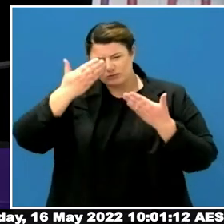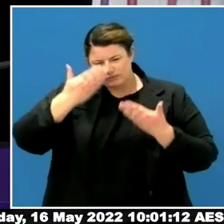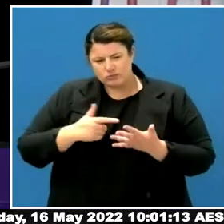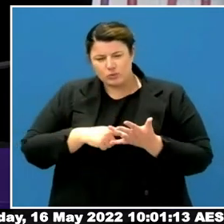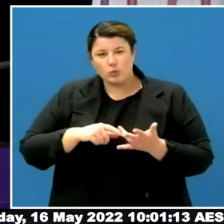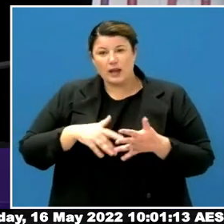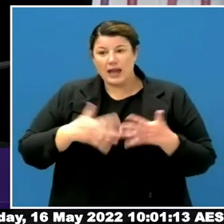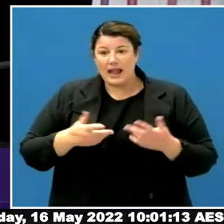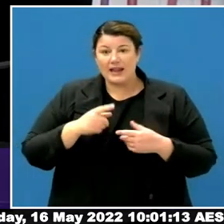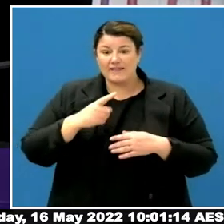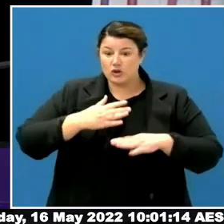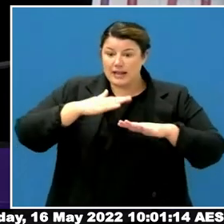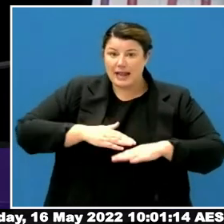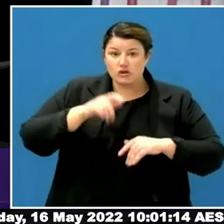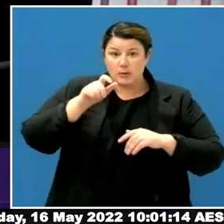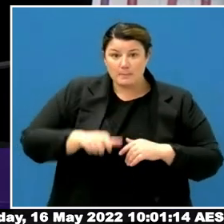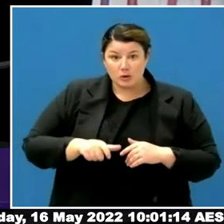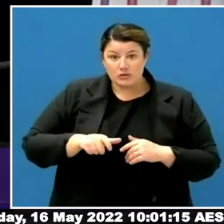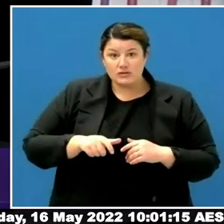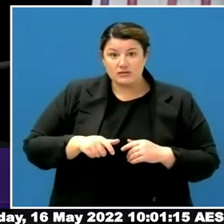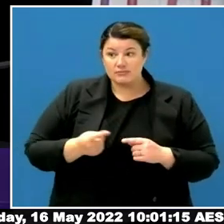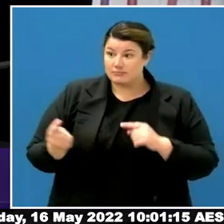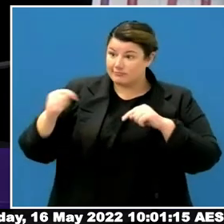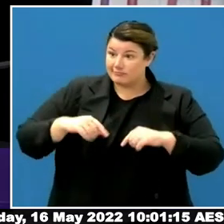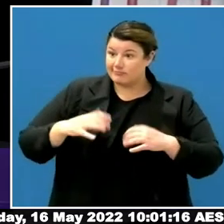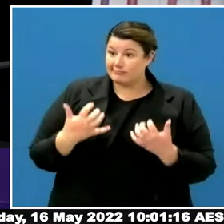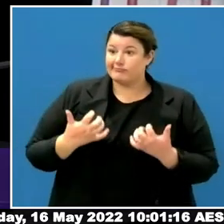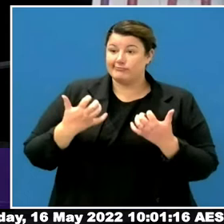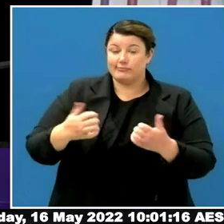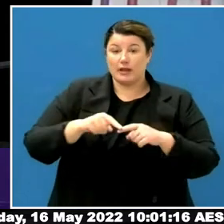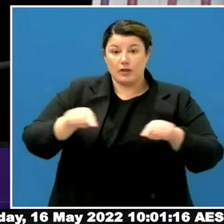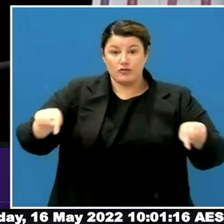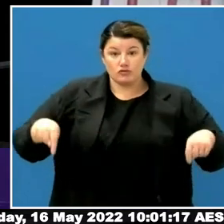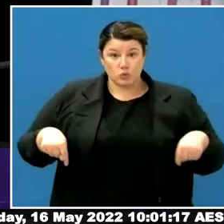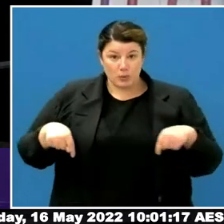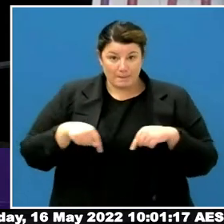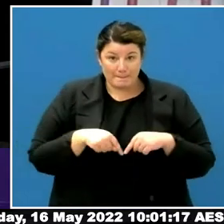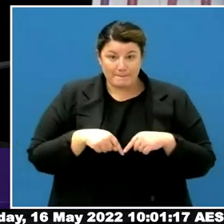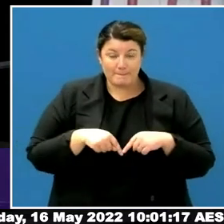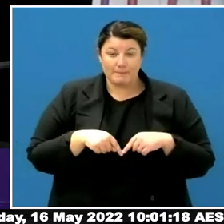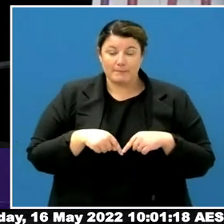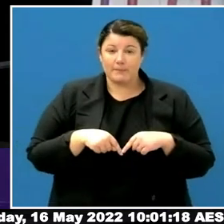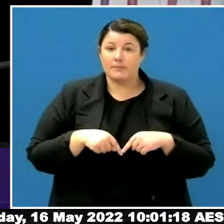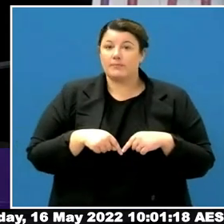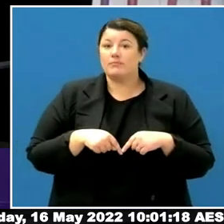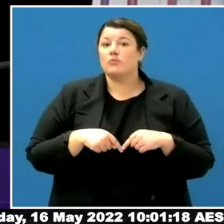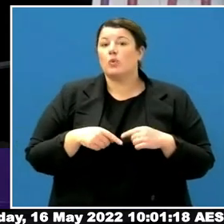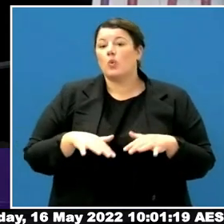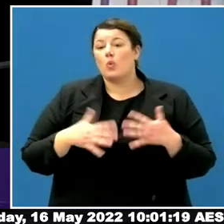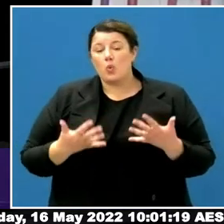First Nations people who are attending the hearing in person today, as well as those who